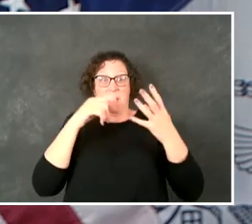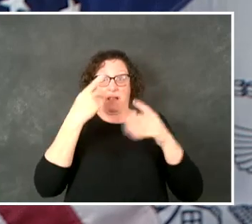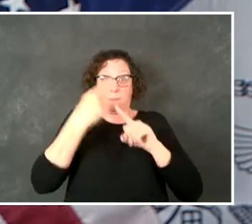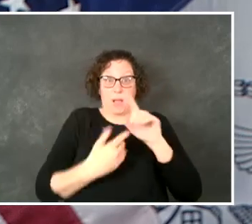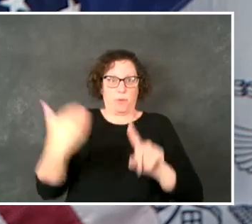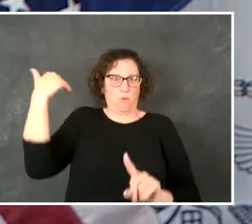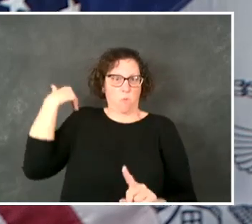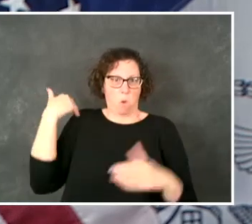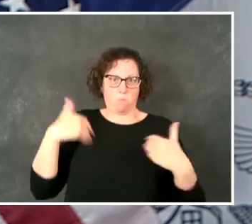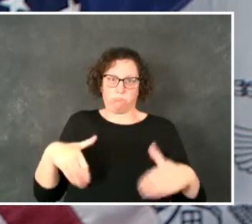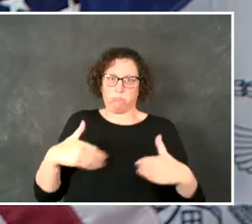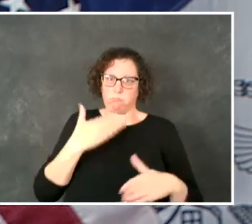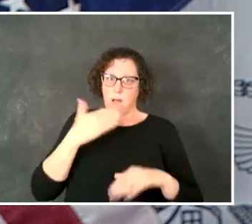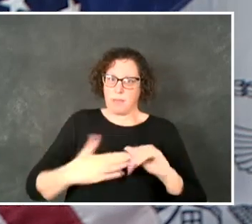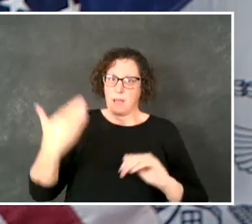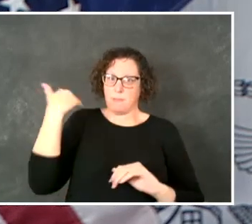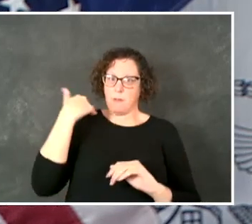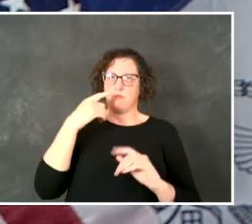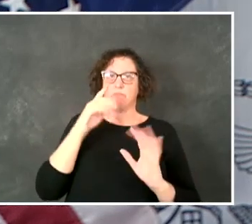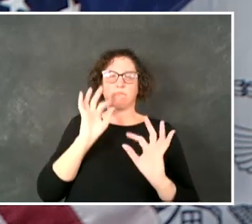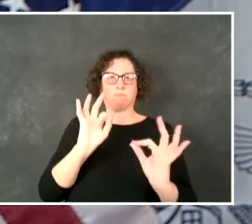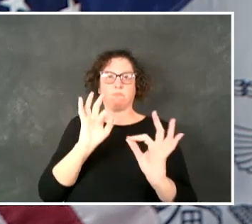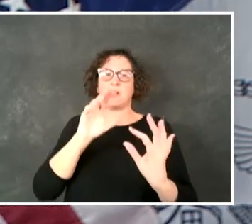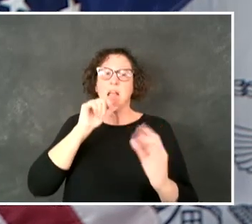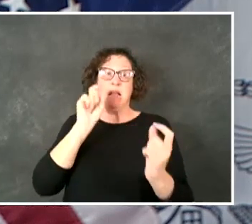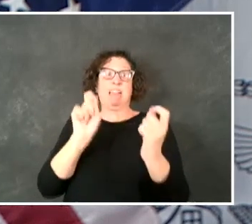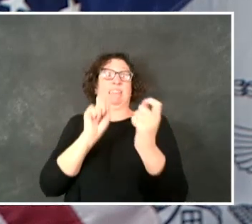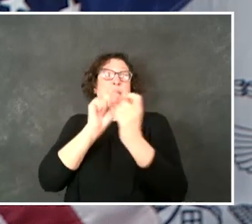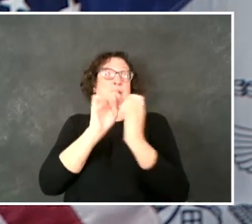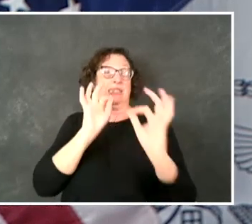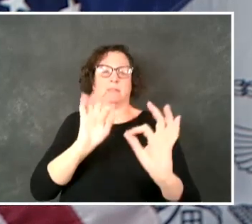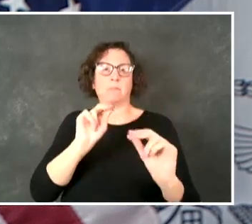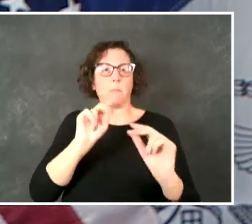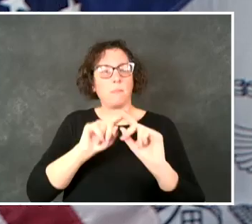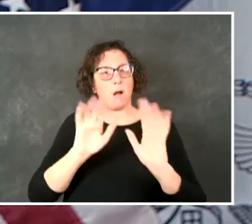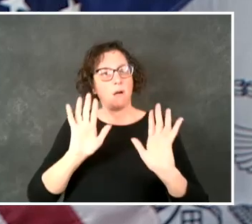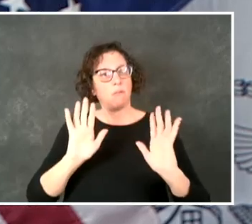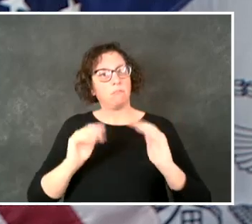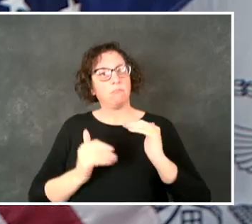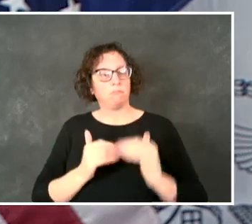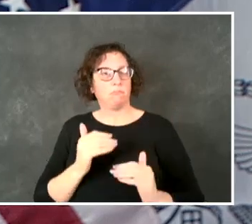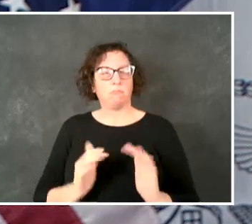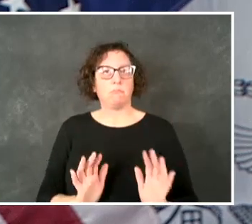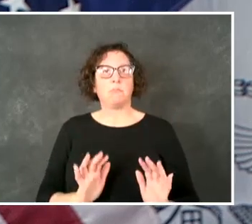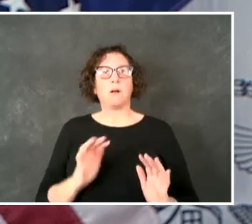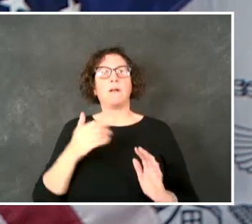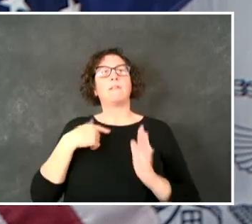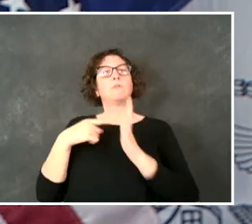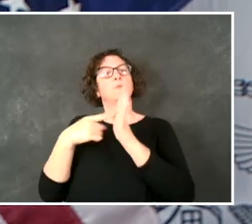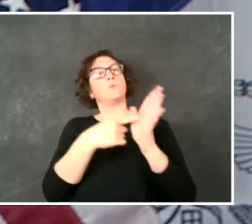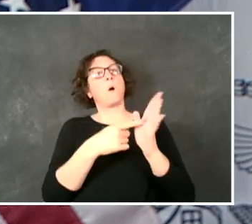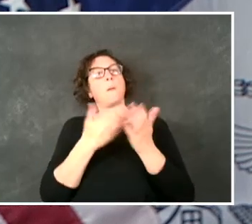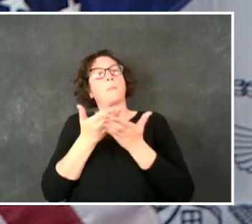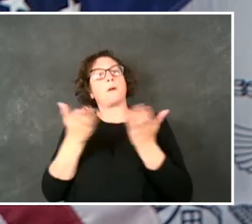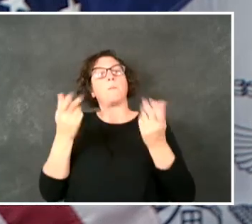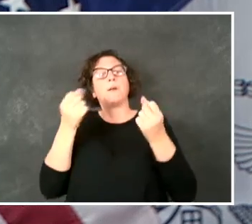IT'S BETTER THAN WHAT IT WAS A OMNT HAG OOR A FEW WEEKS AGO BUT IT'S NOWHERE NEAR WE WHAT WE WANT